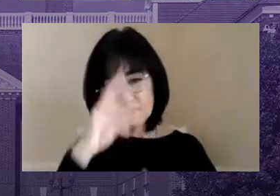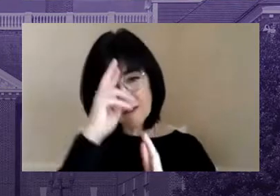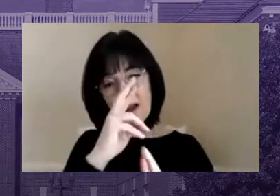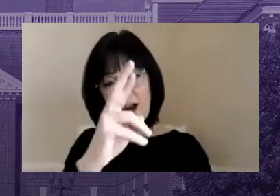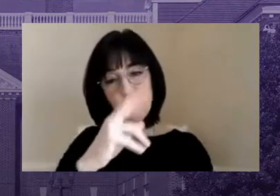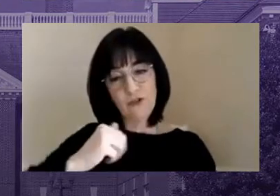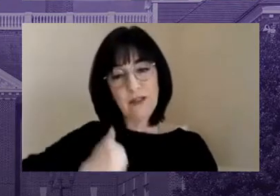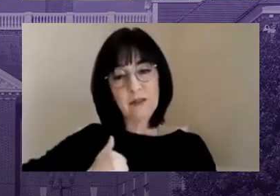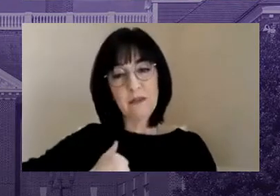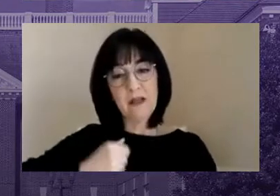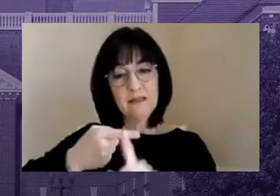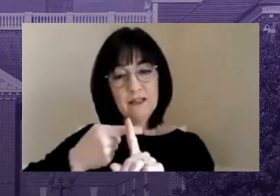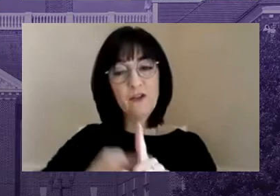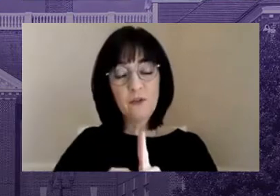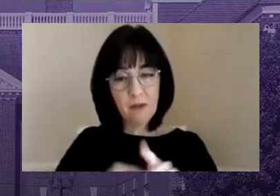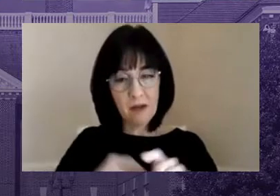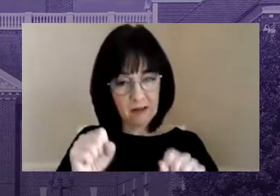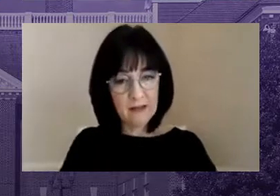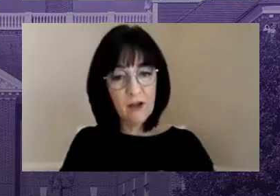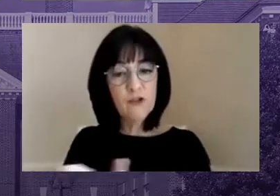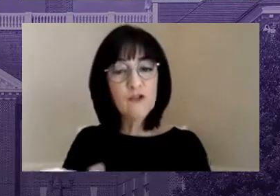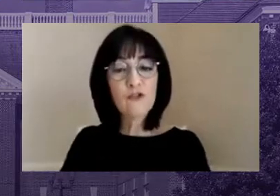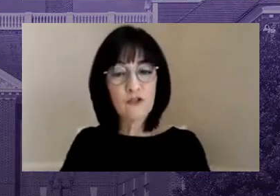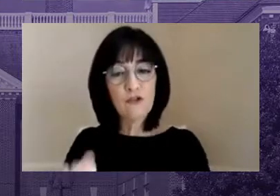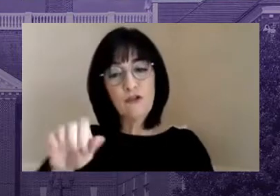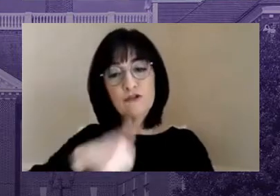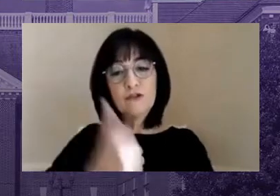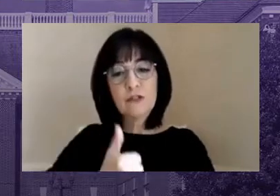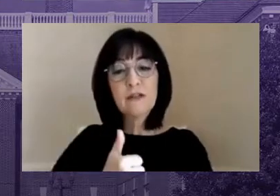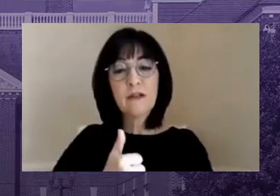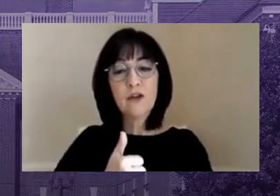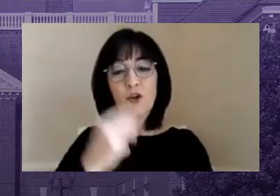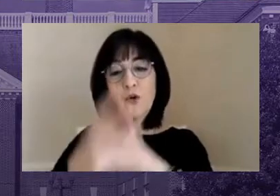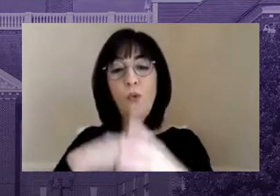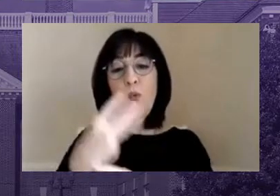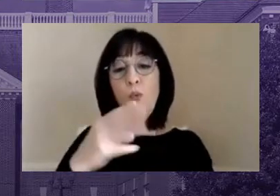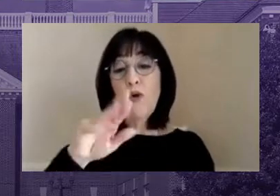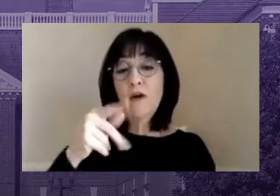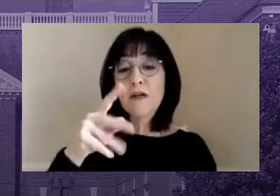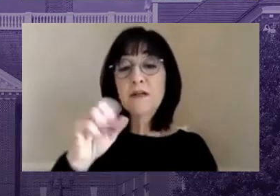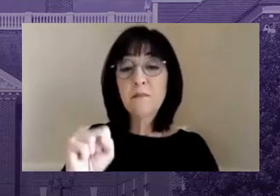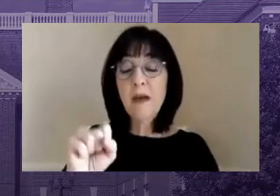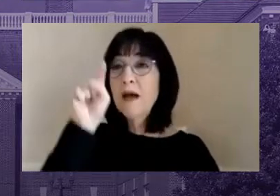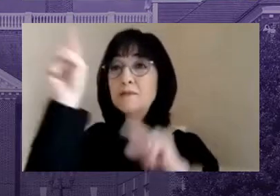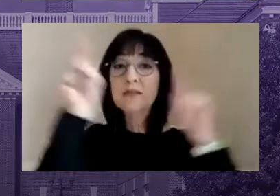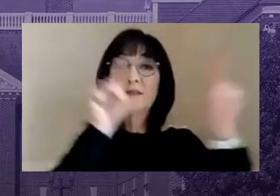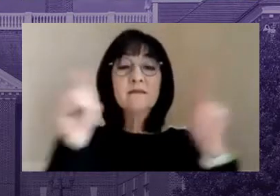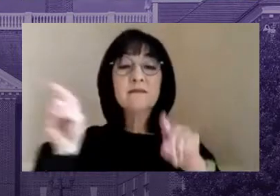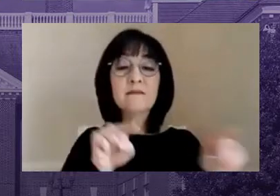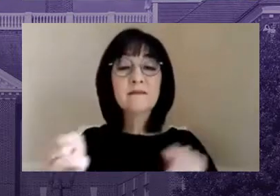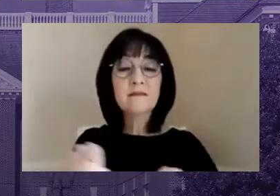we also can create world maps and pinpoint where students happen to be either moving to or have